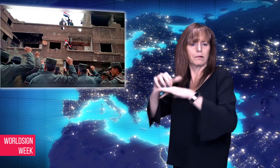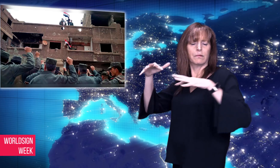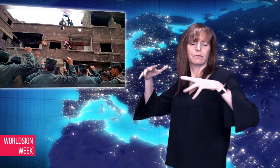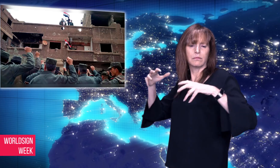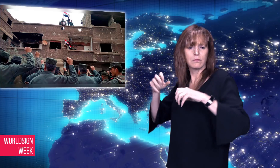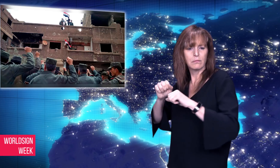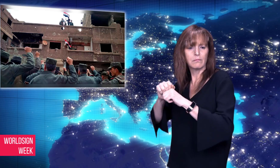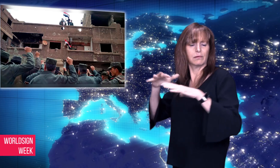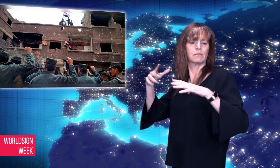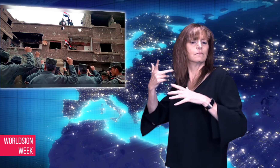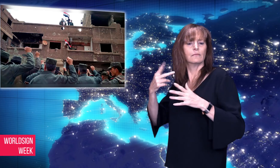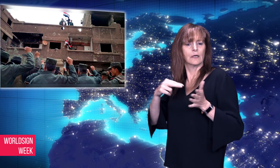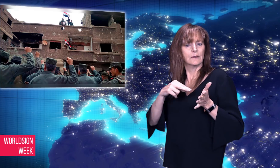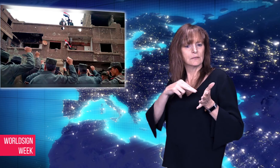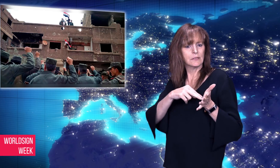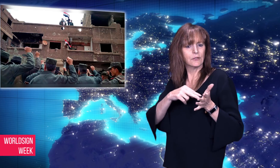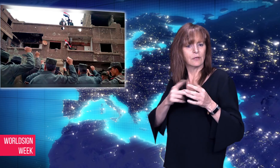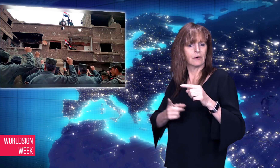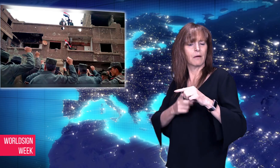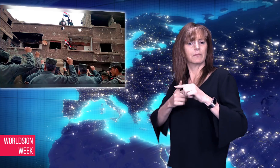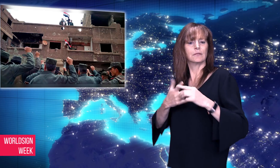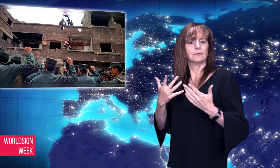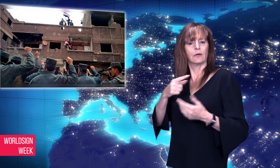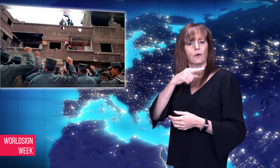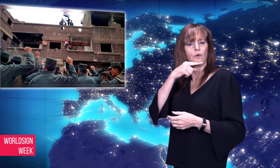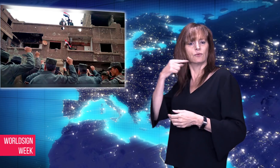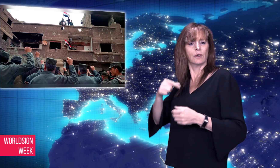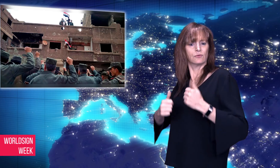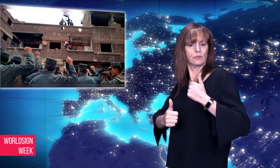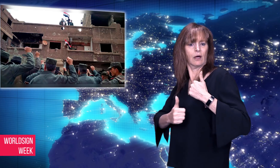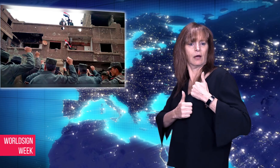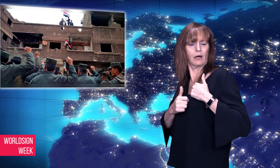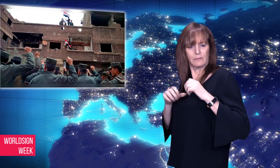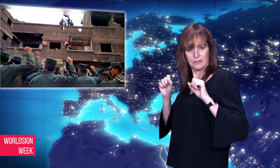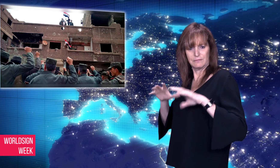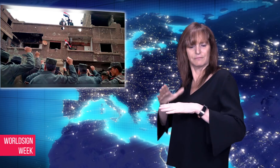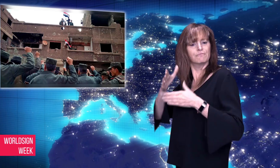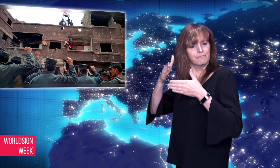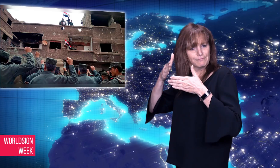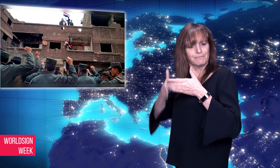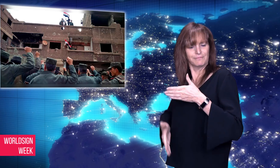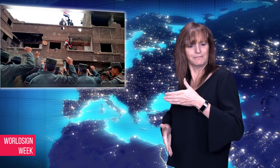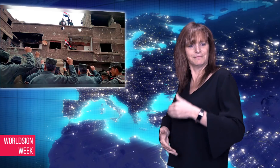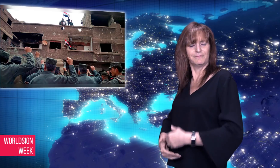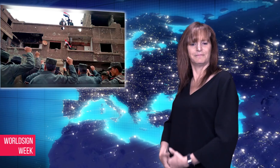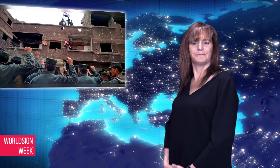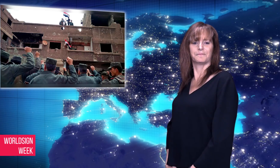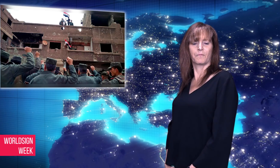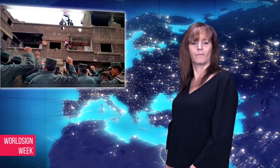carried out by the Syrian and Russian